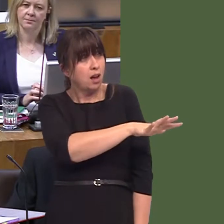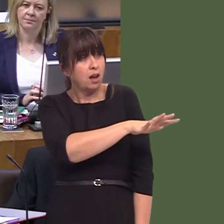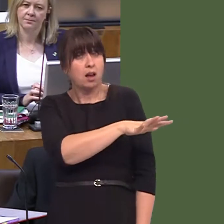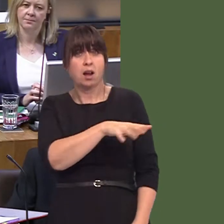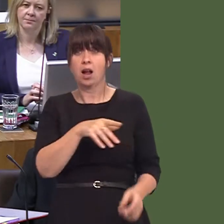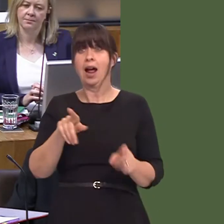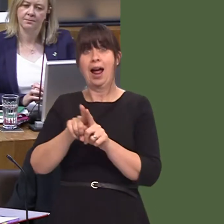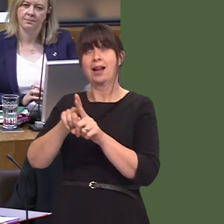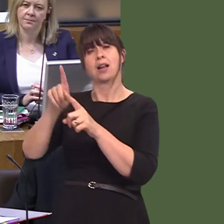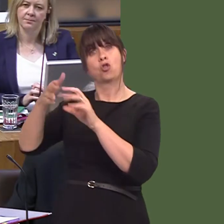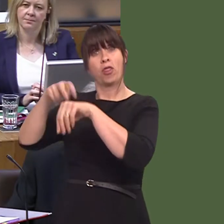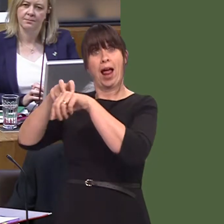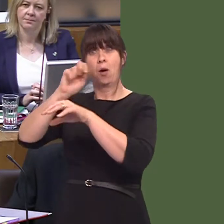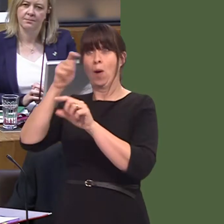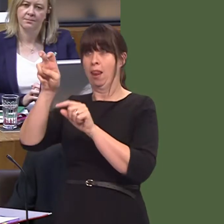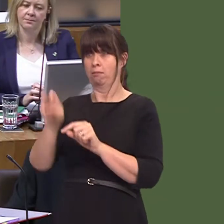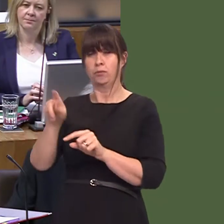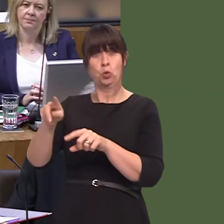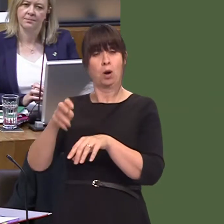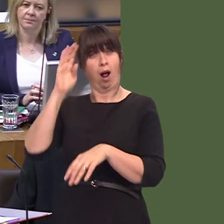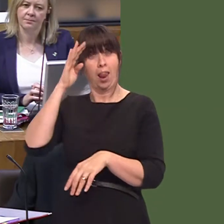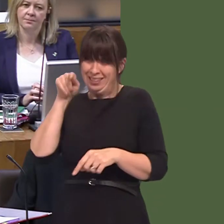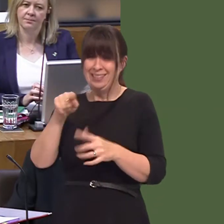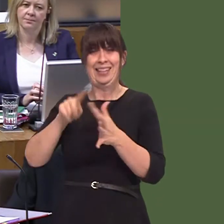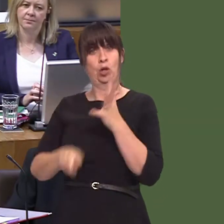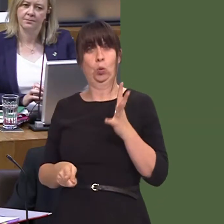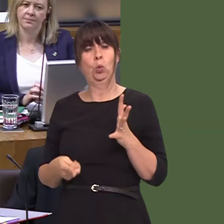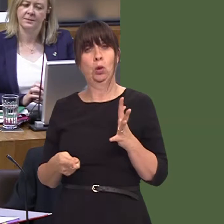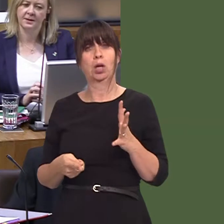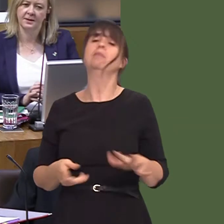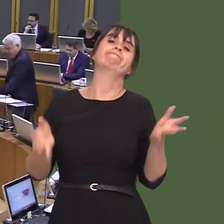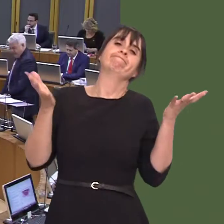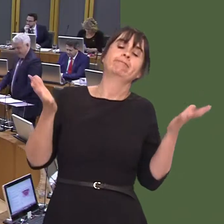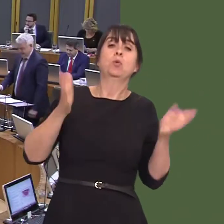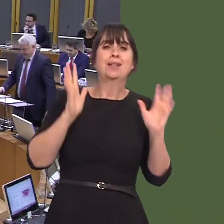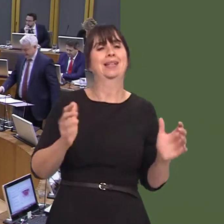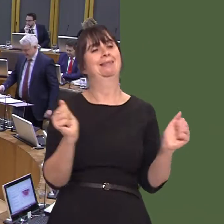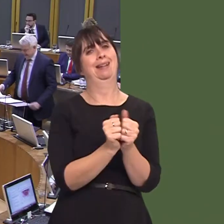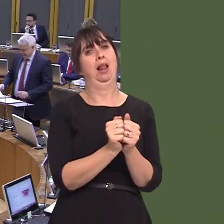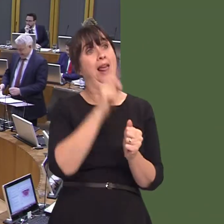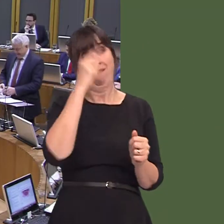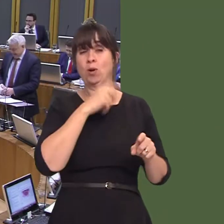If we canít do a deal with them, we have no chance of doing a deal with anybody else. Leanne Wood: 3.